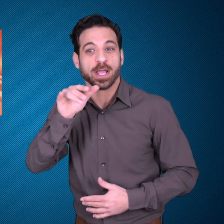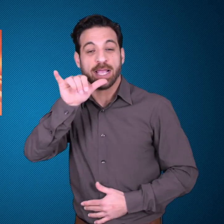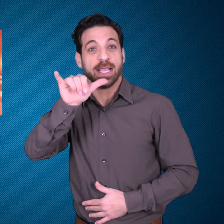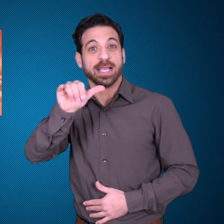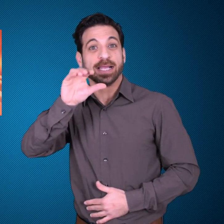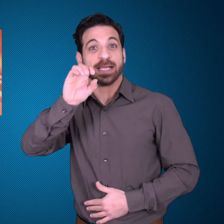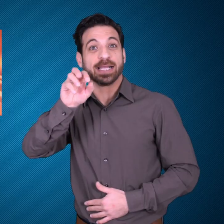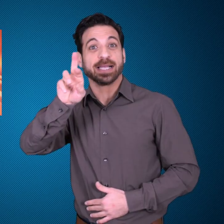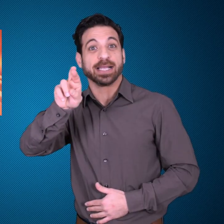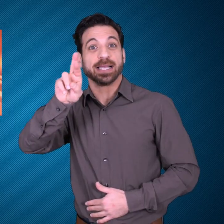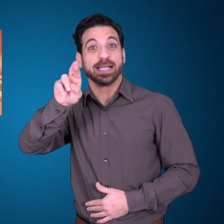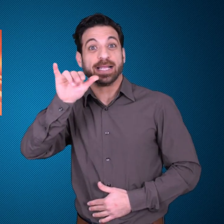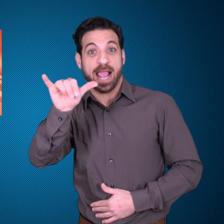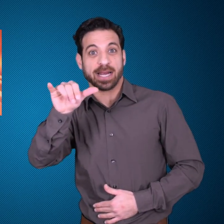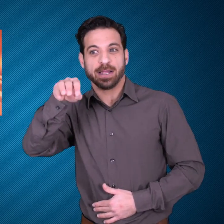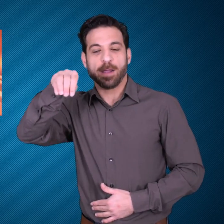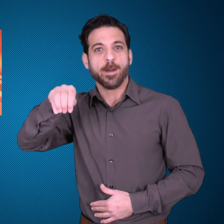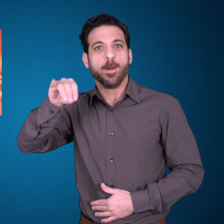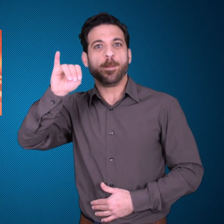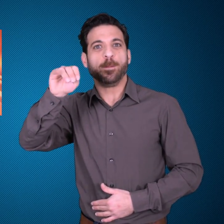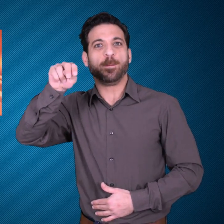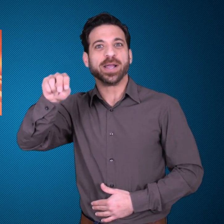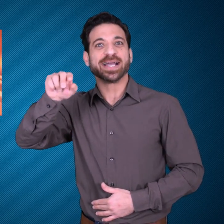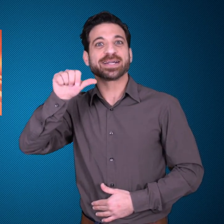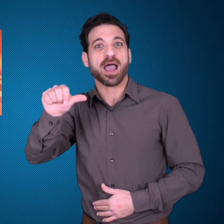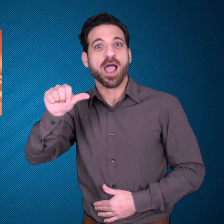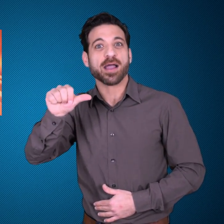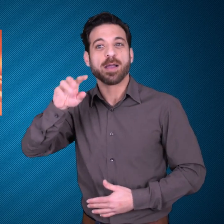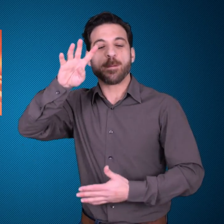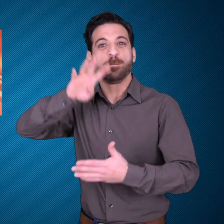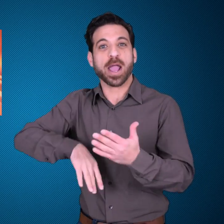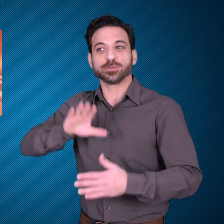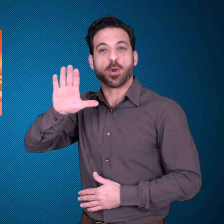Mina, Barcelona's Columbian and Johan